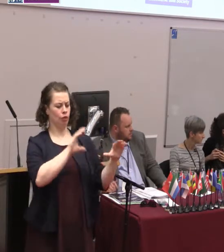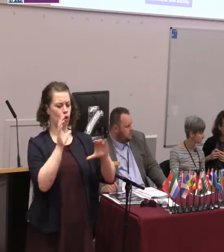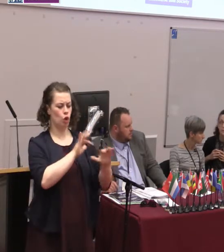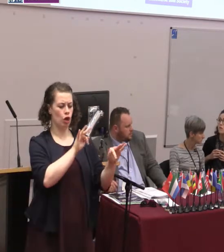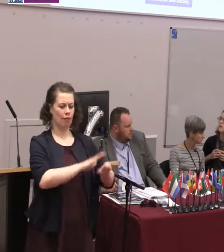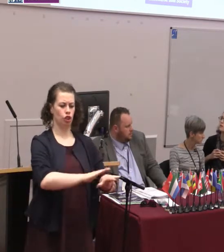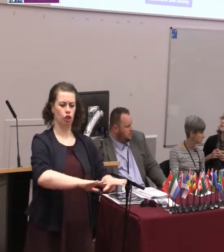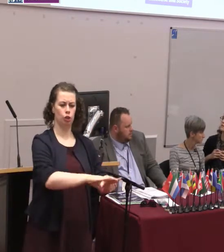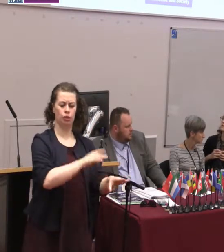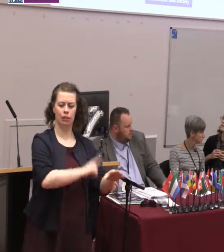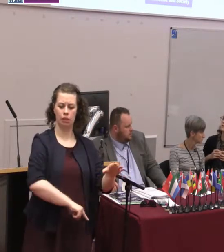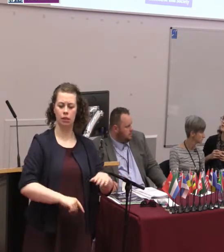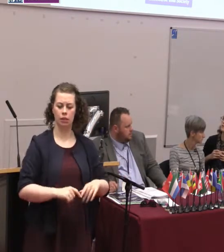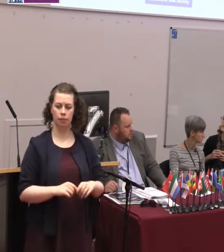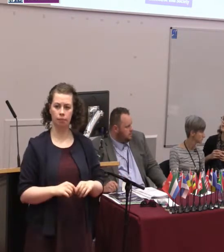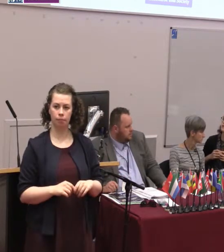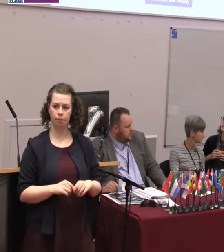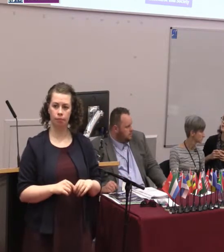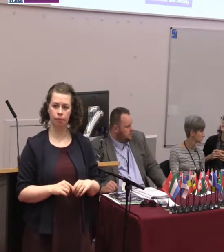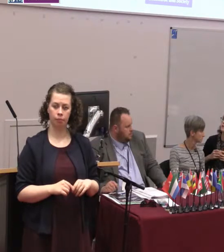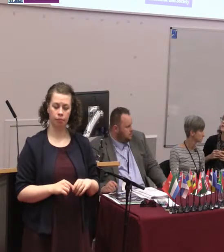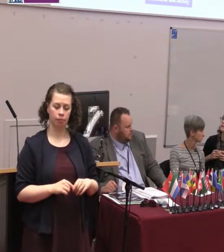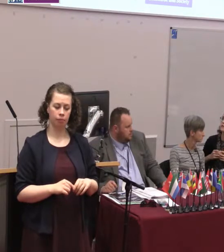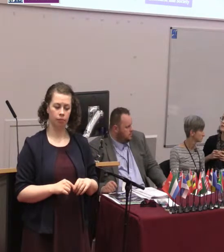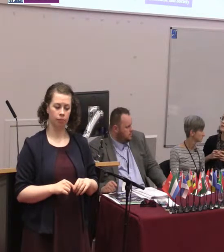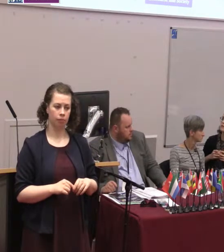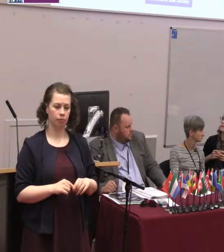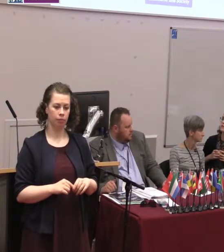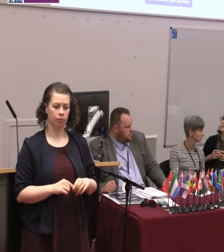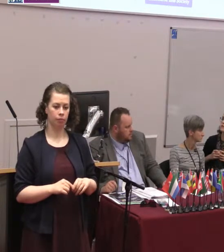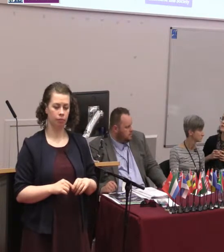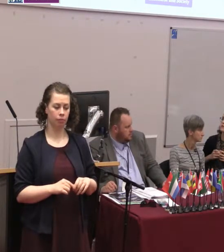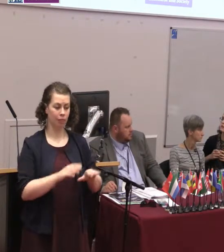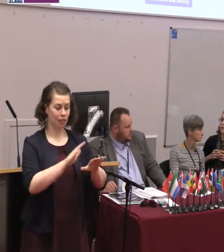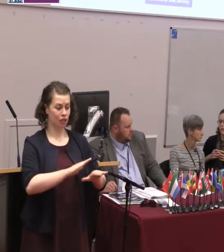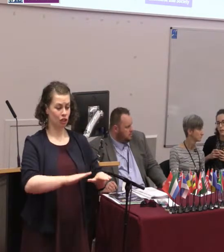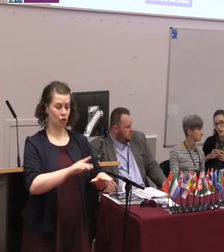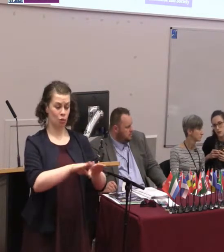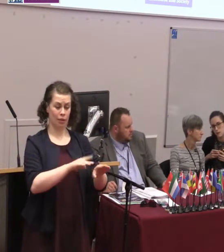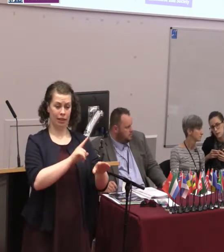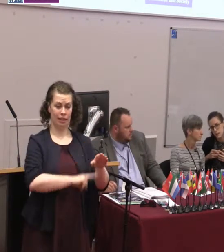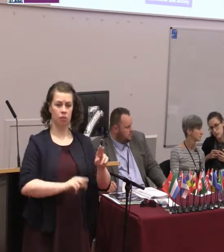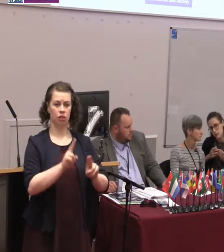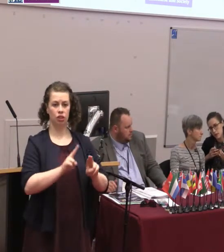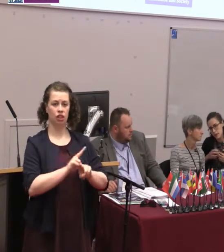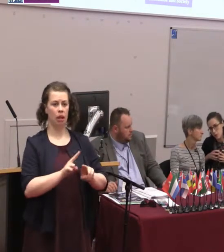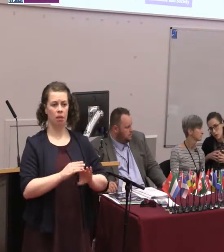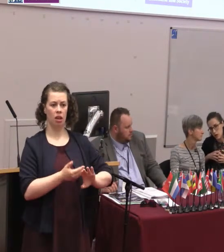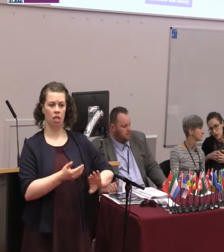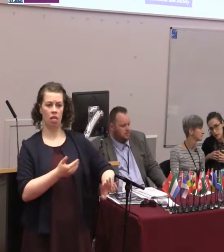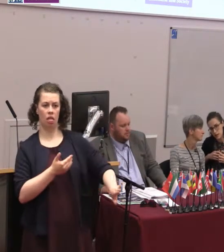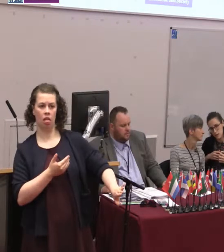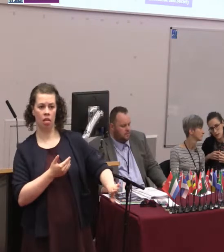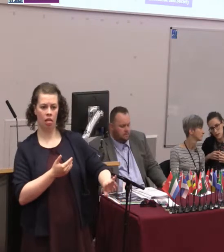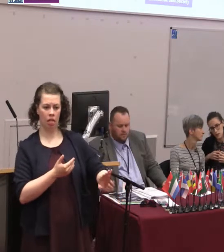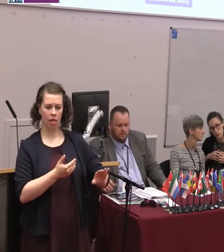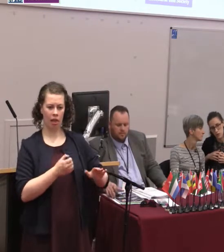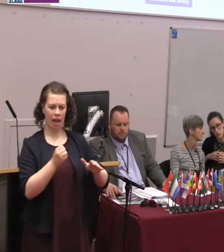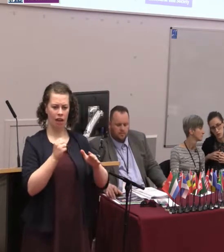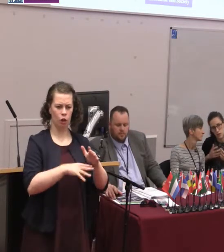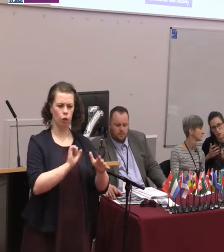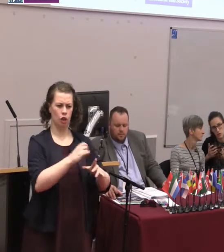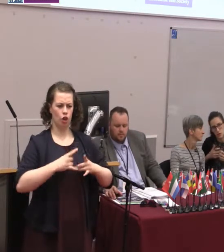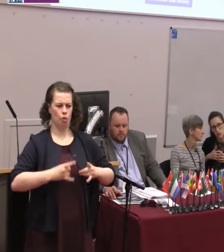And this is so children can join in and be part of all things happening in the community.